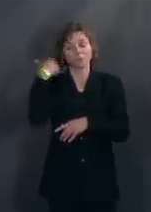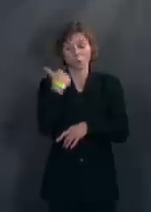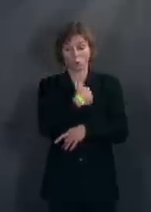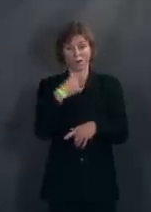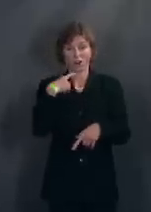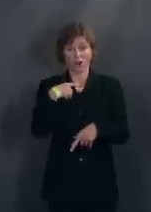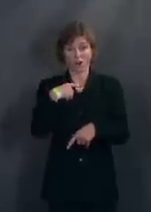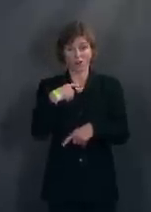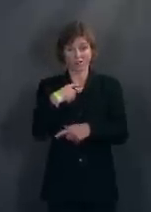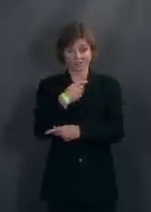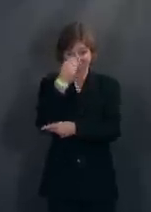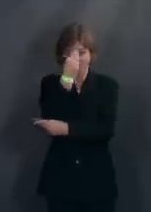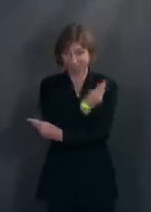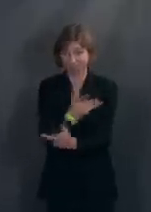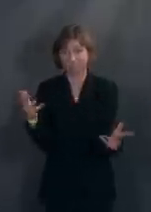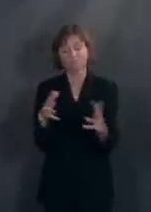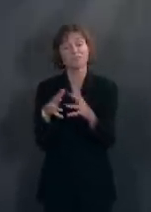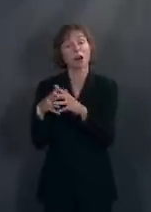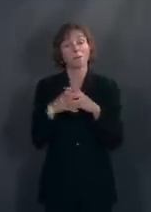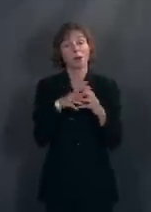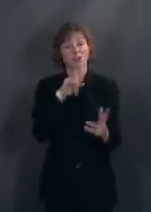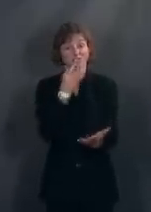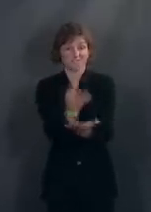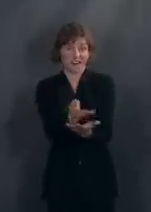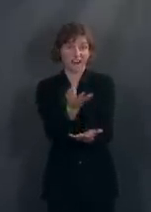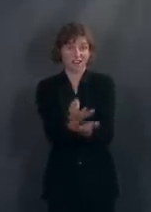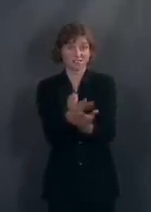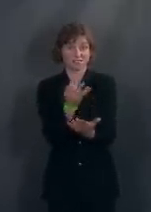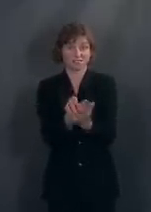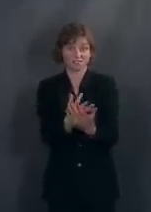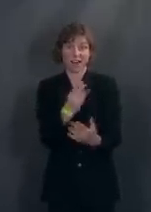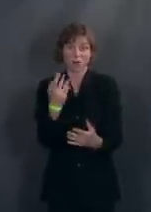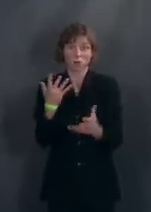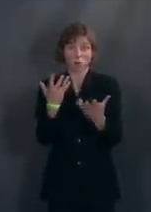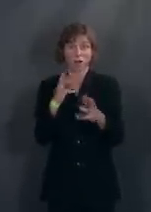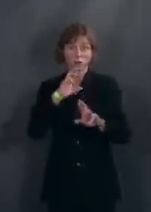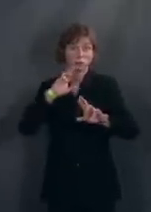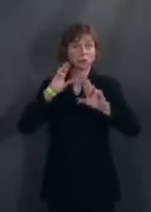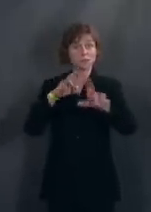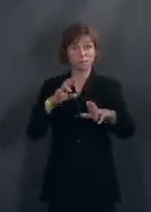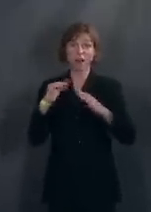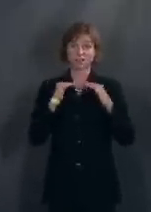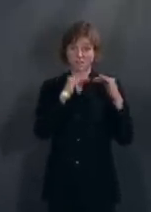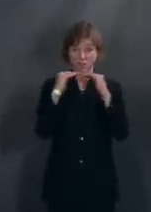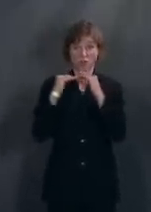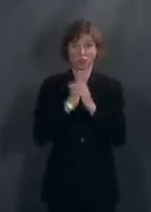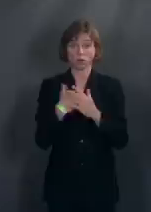and we're working to ensure our response is fair and equitable. We are doing all we can,